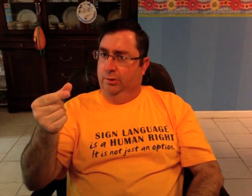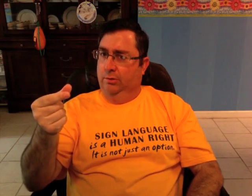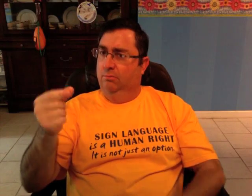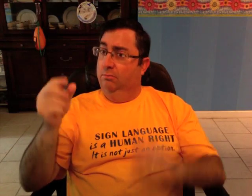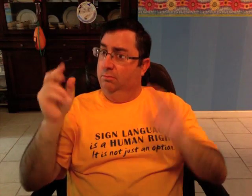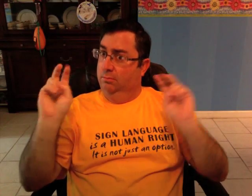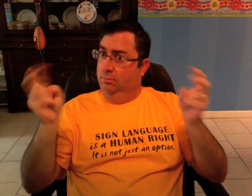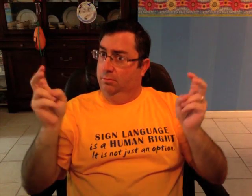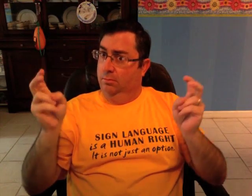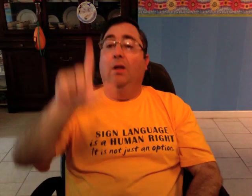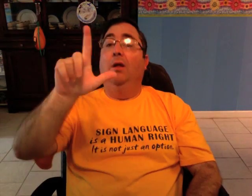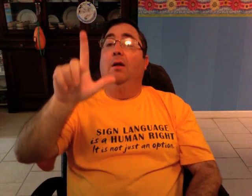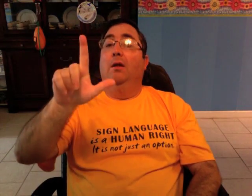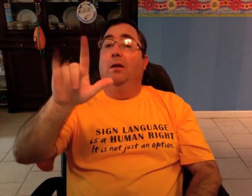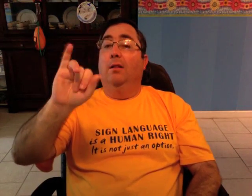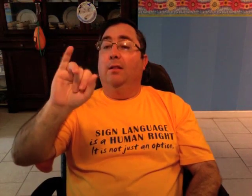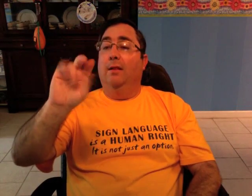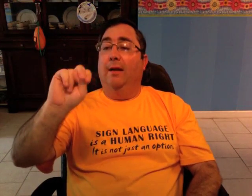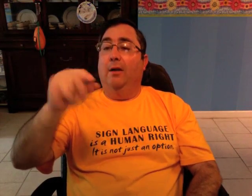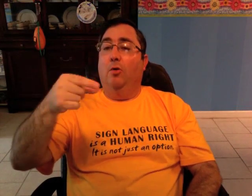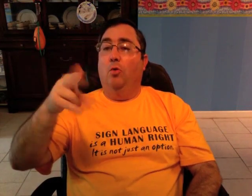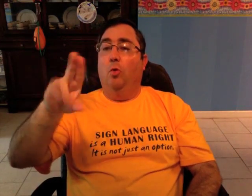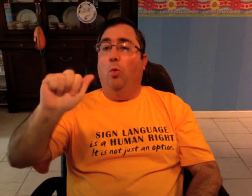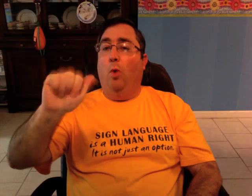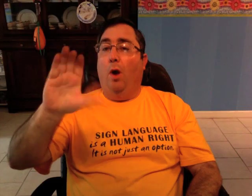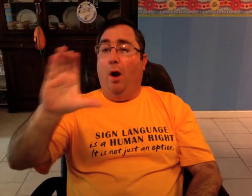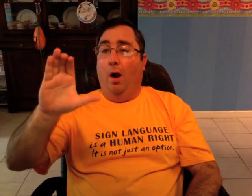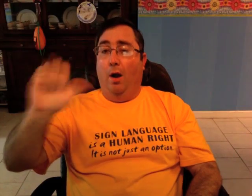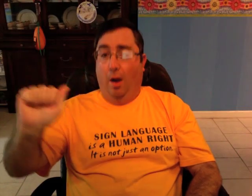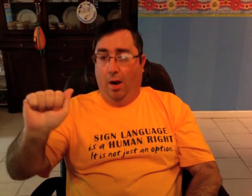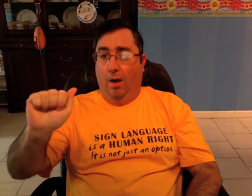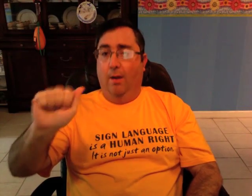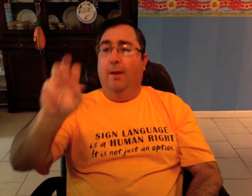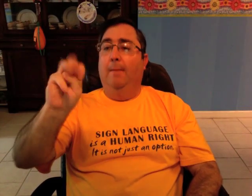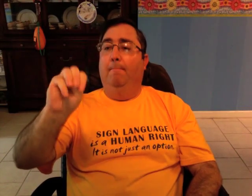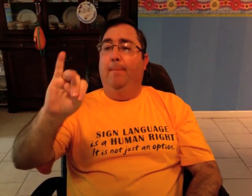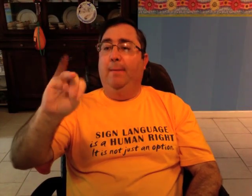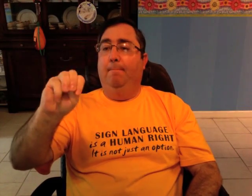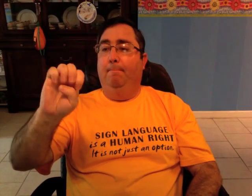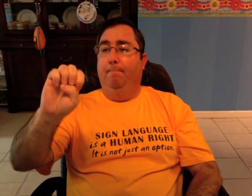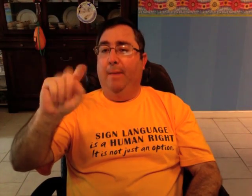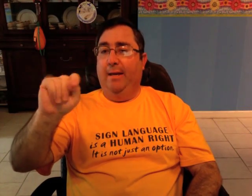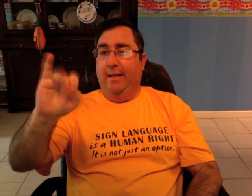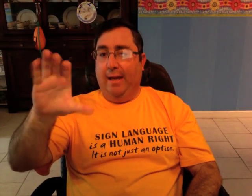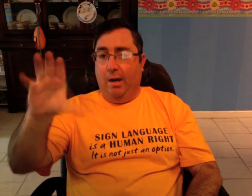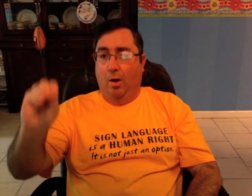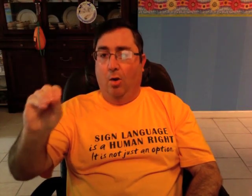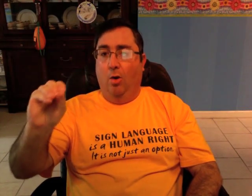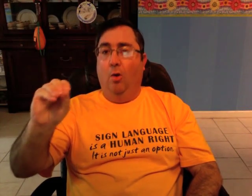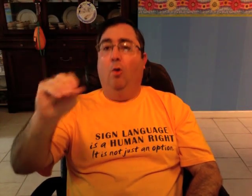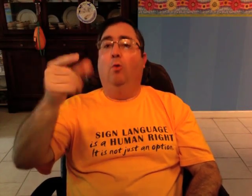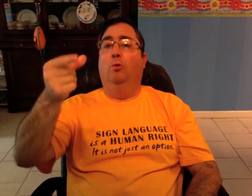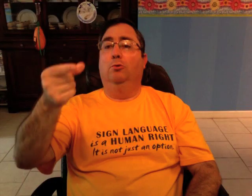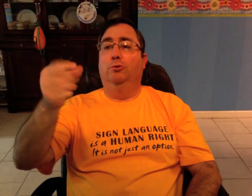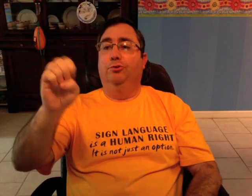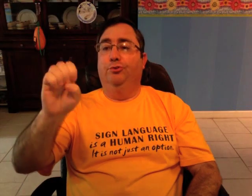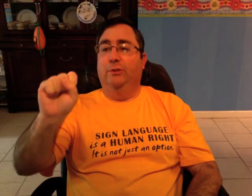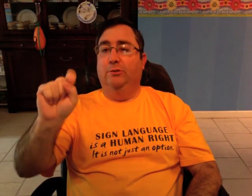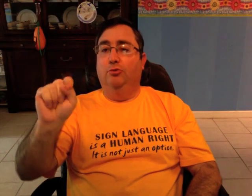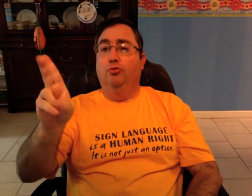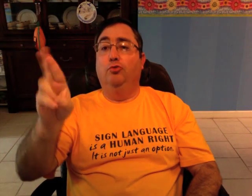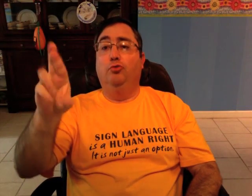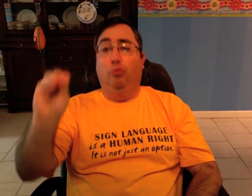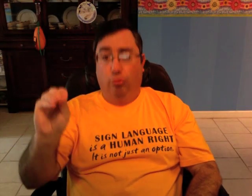which stands for "Linguacca Mimetico Gesturo",